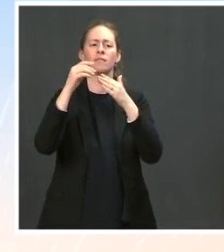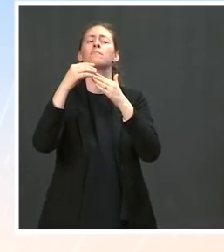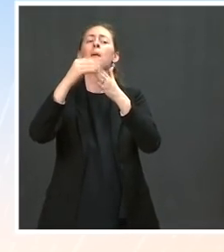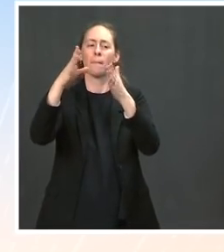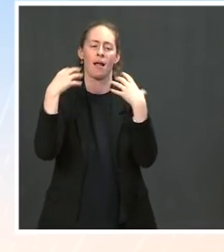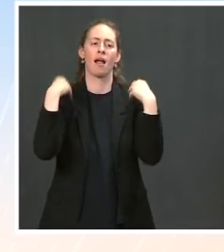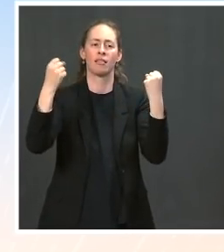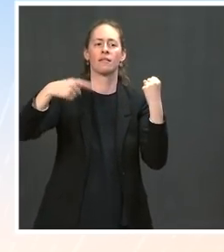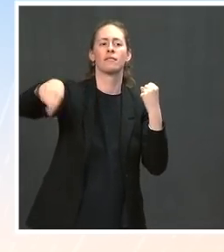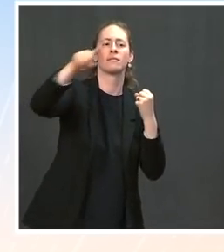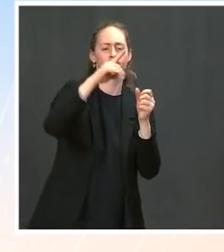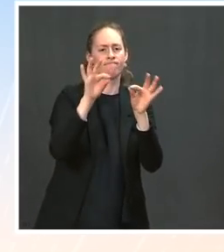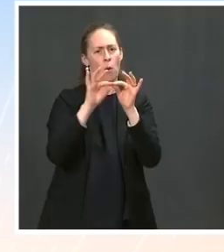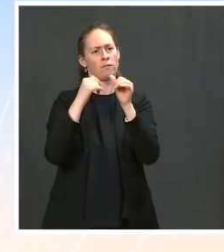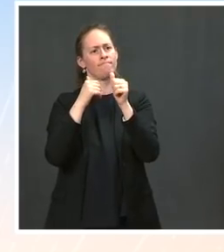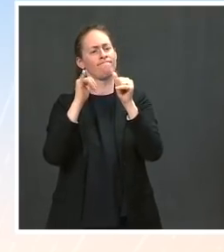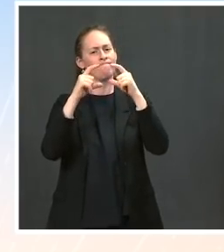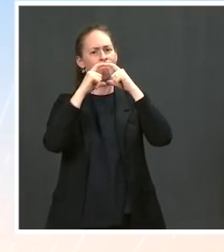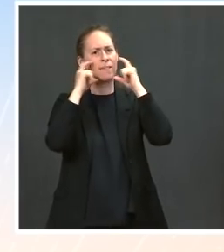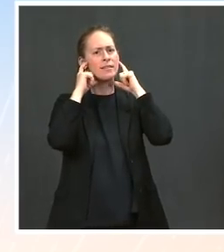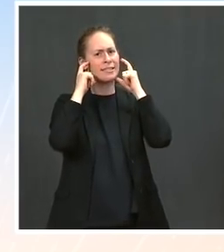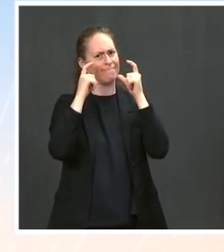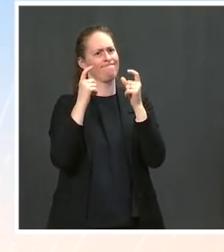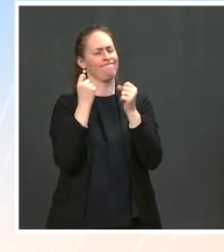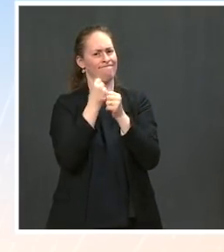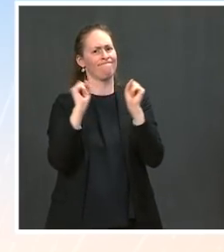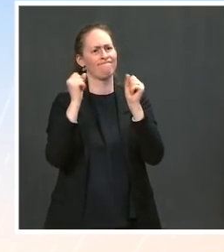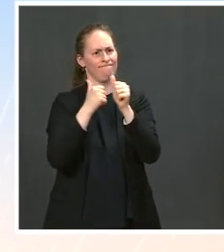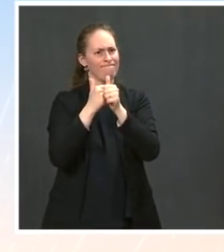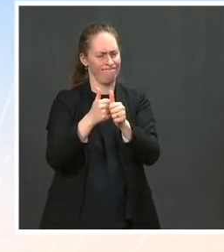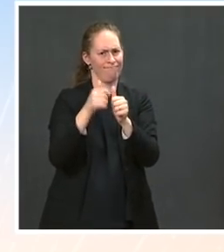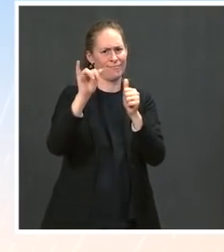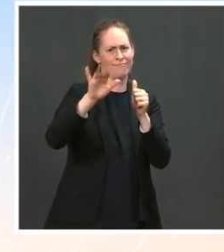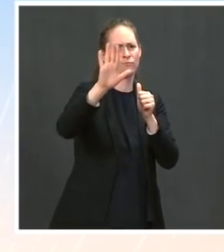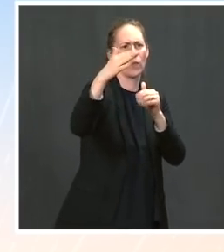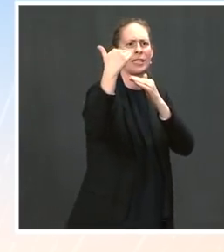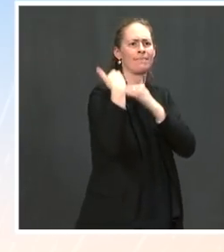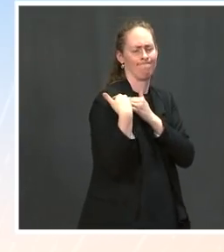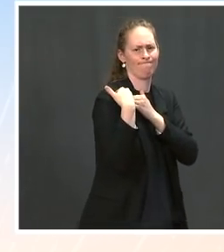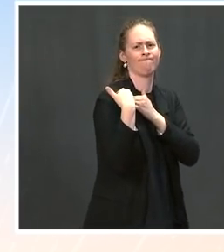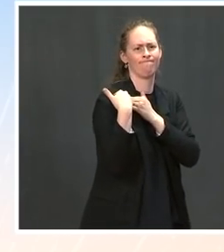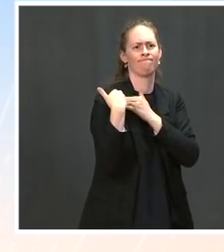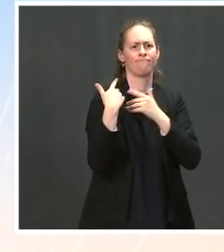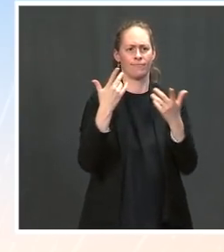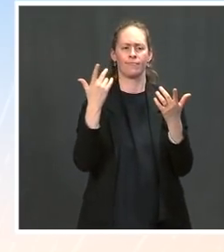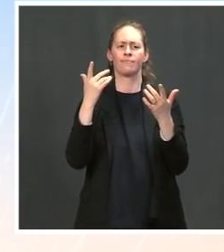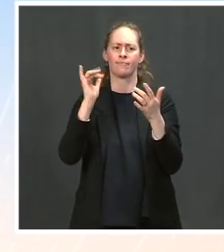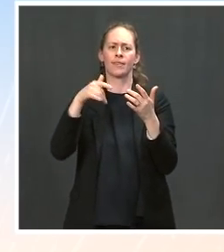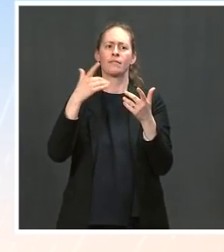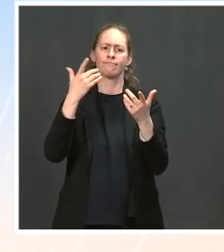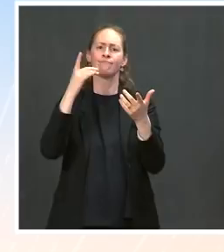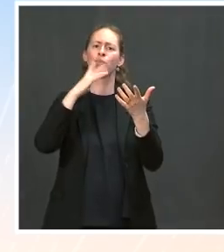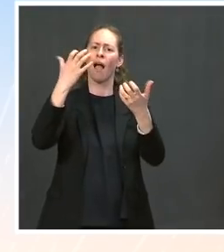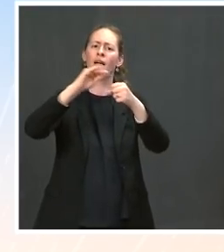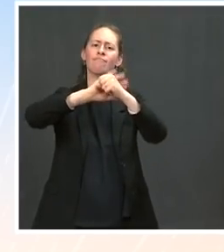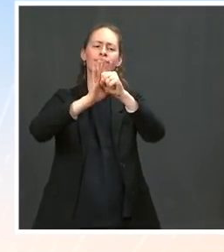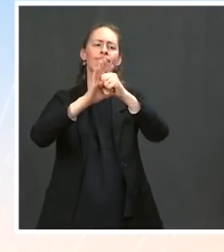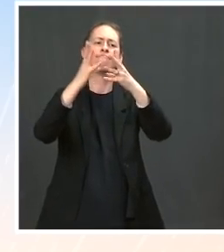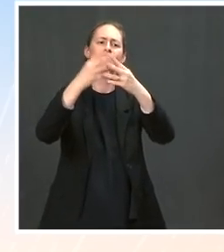is one of the clear steps that can be an effective mitigation measure, according to the CDC, even as we've seen variants